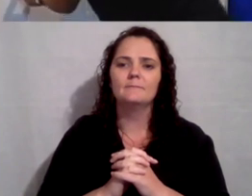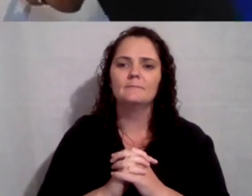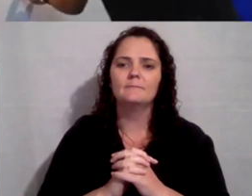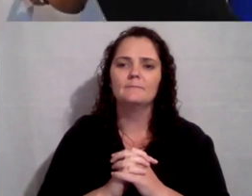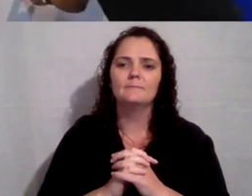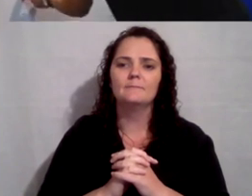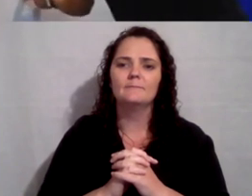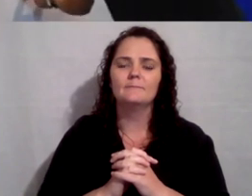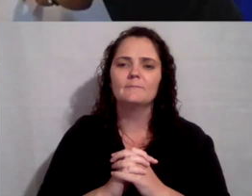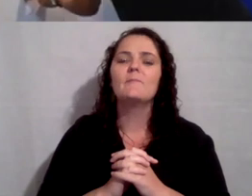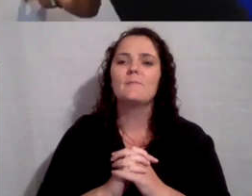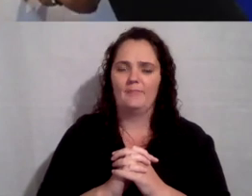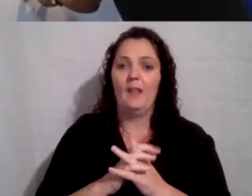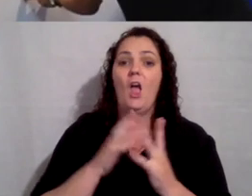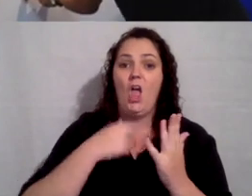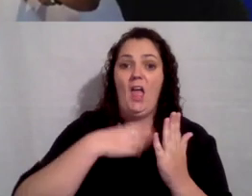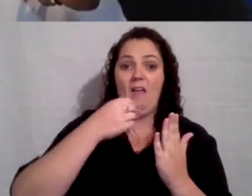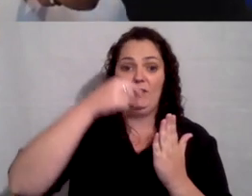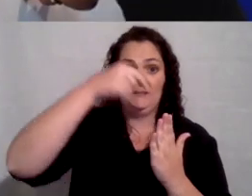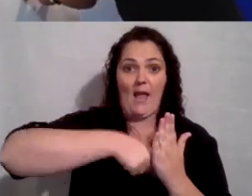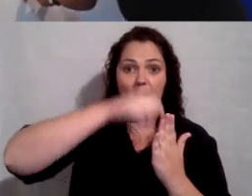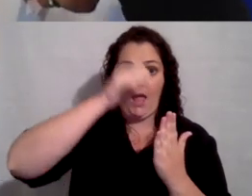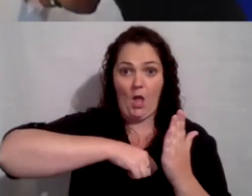Alright and again I’m working one direction and then I'm working